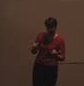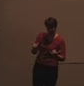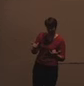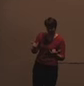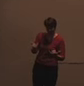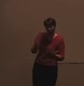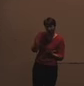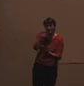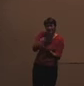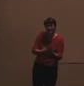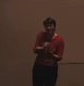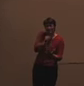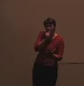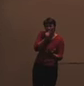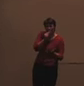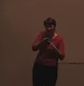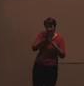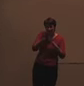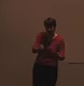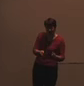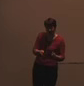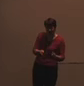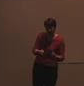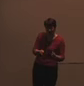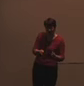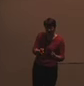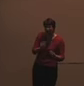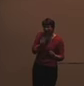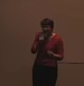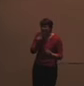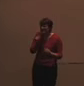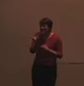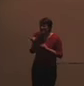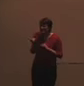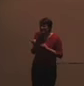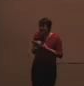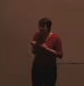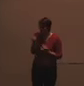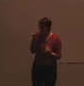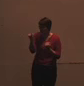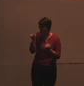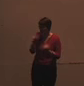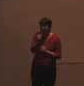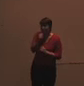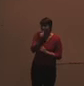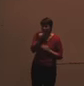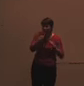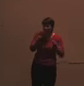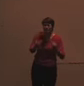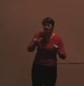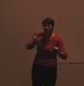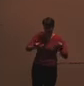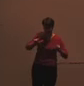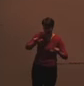Not exactly the same idea, but similar ideas. This is a private house in Tokyo and now under construction.